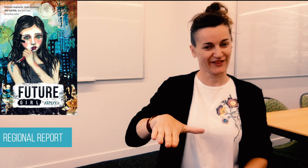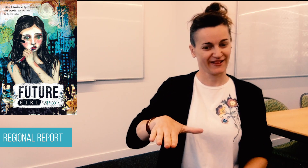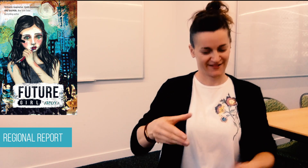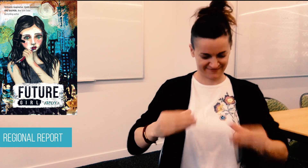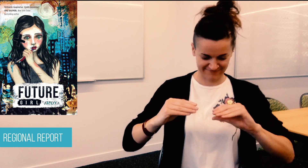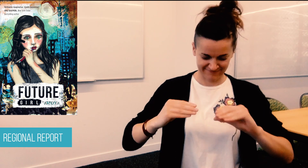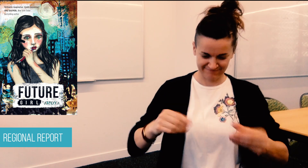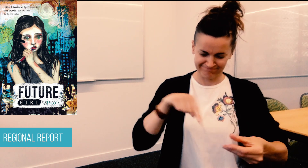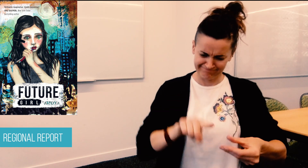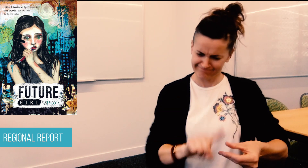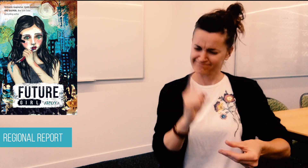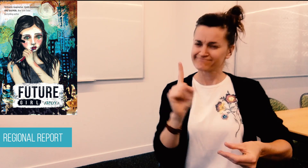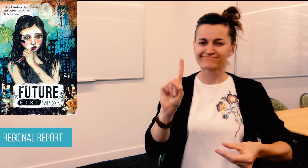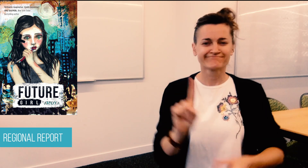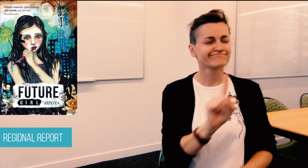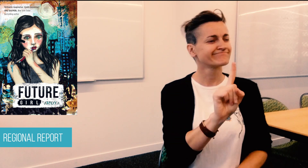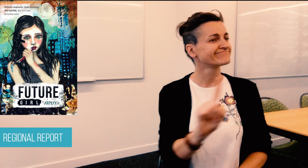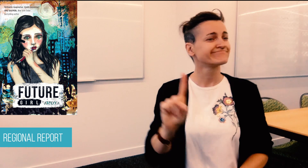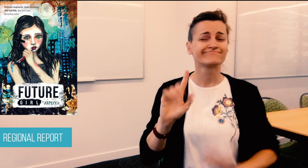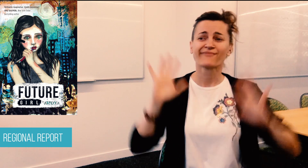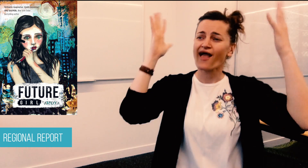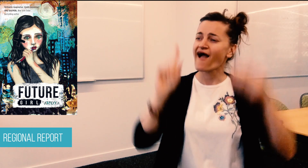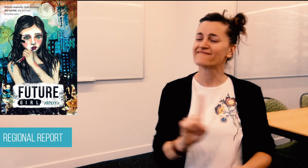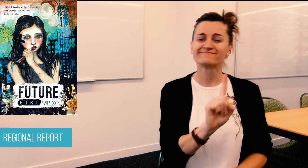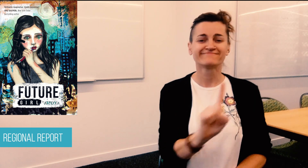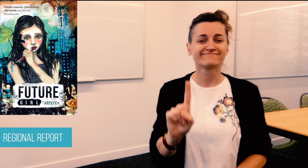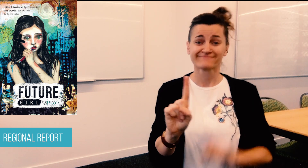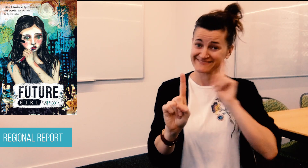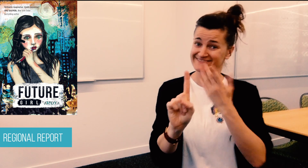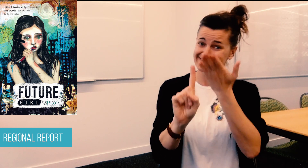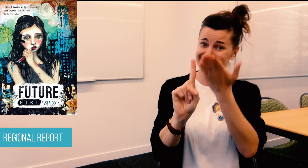It is about the life and journey of a Deaf 16-year-old girl